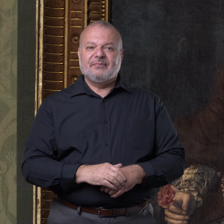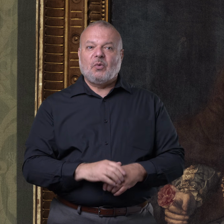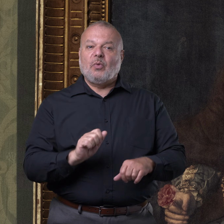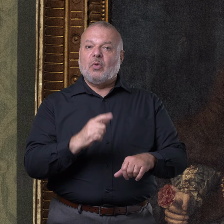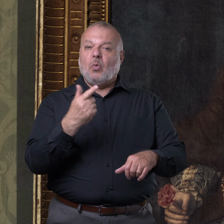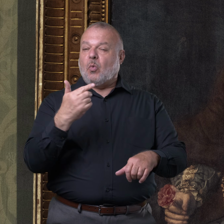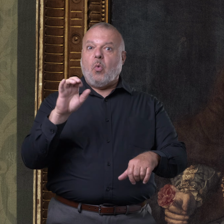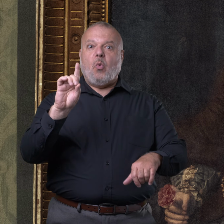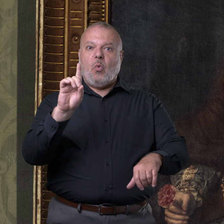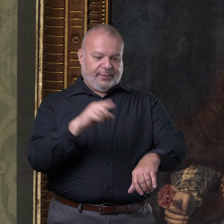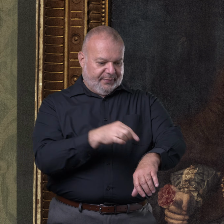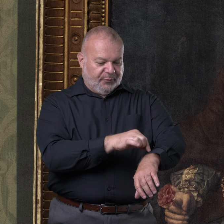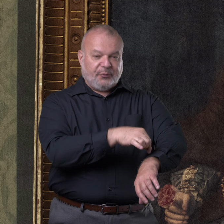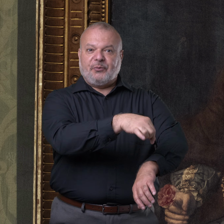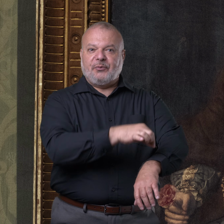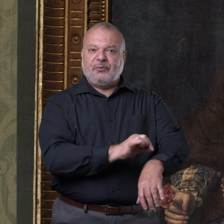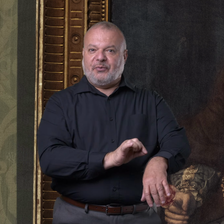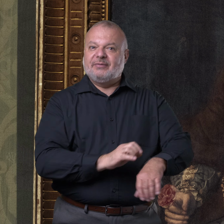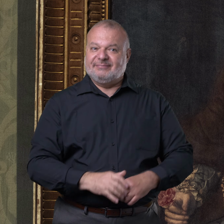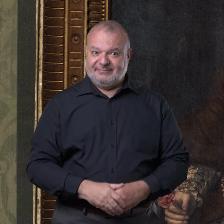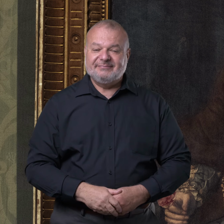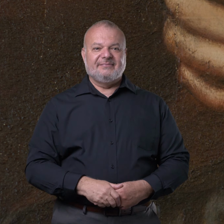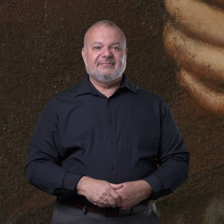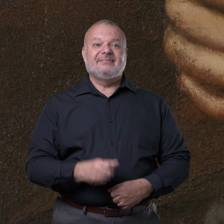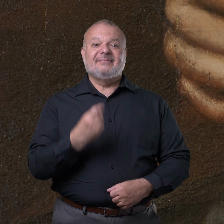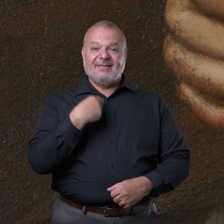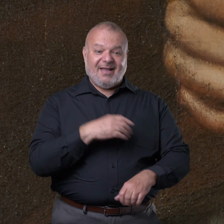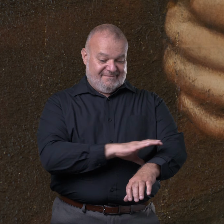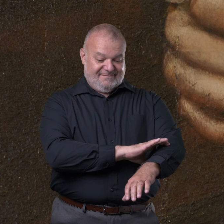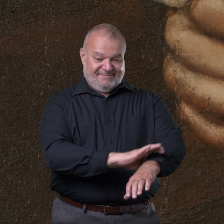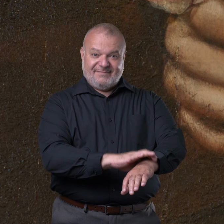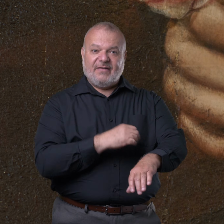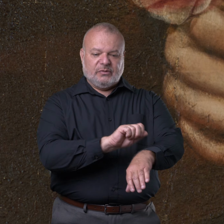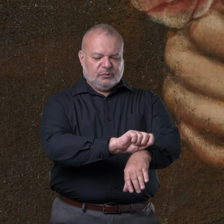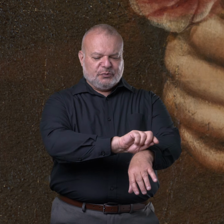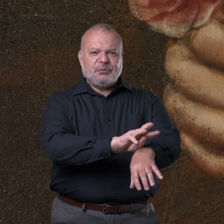Ruffled lace cuffs extend over the wrists.